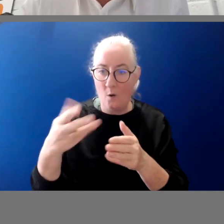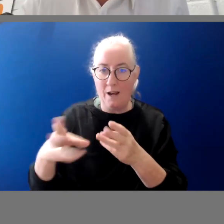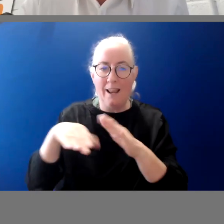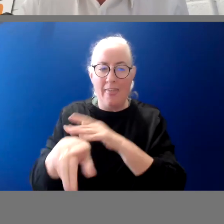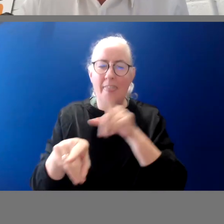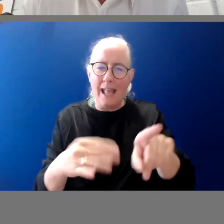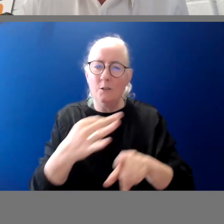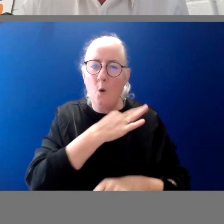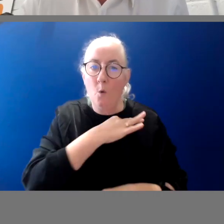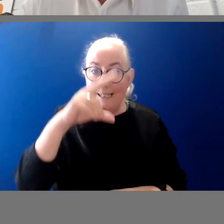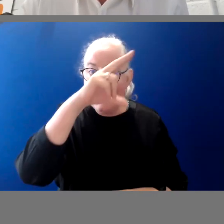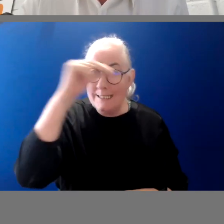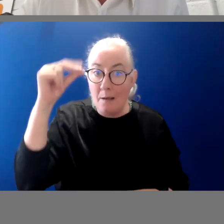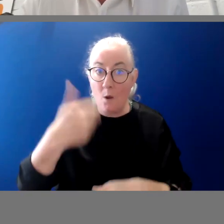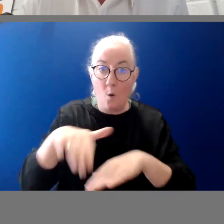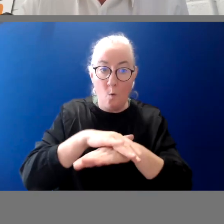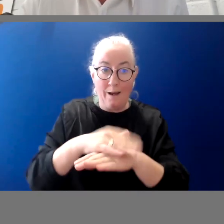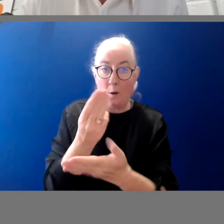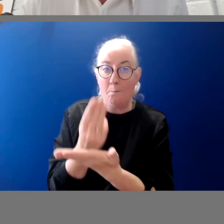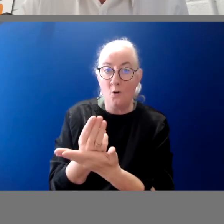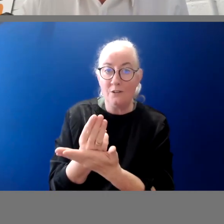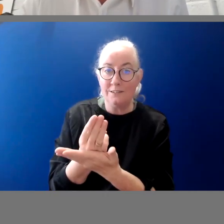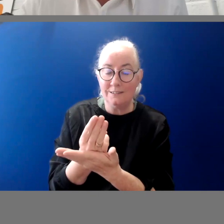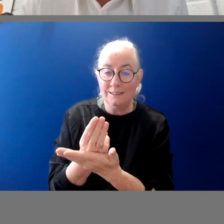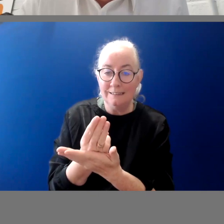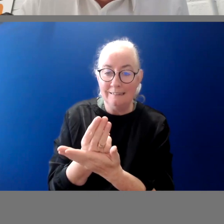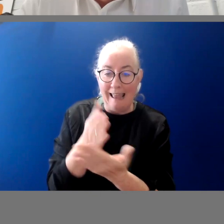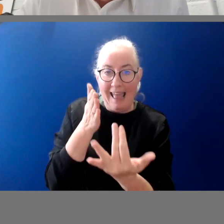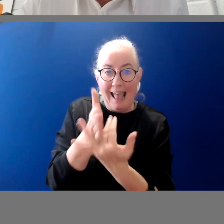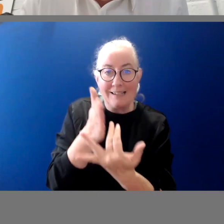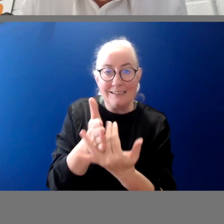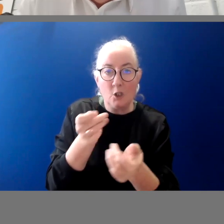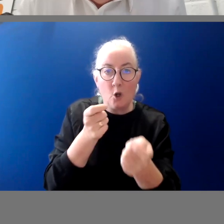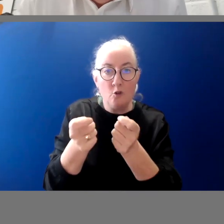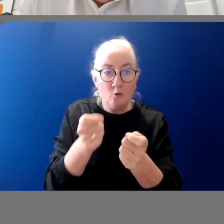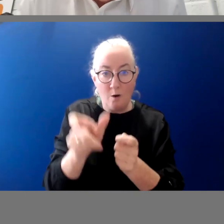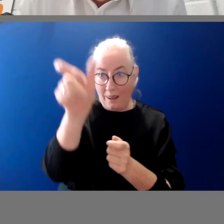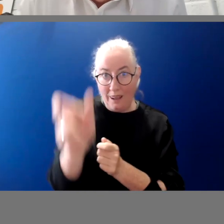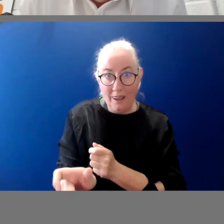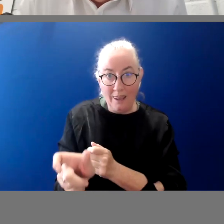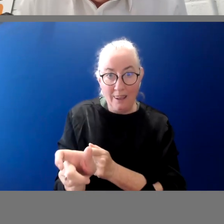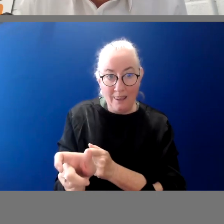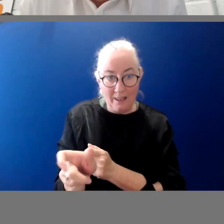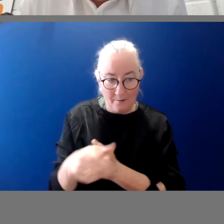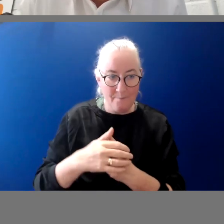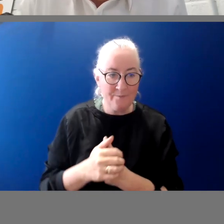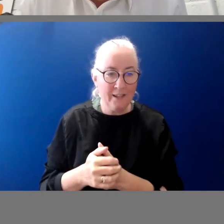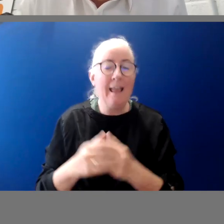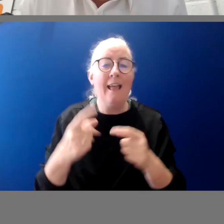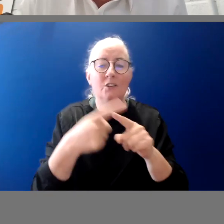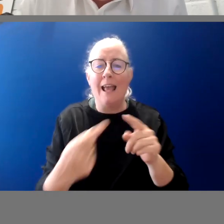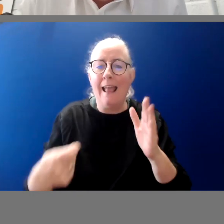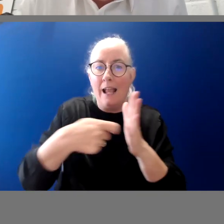of positioning of um your access control in that example some additional images then again so I